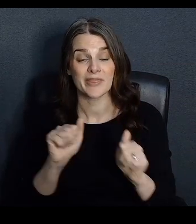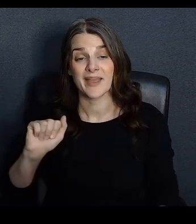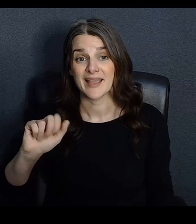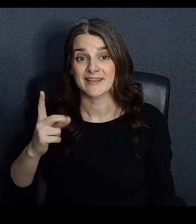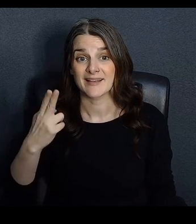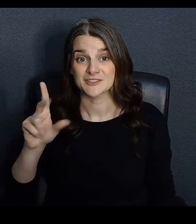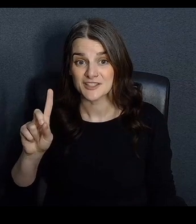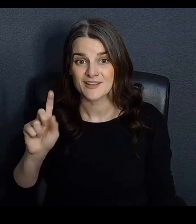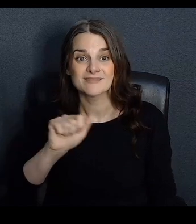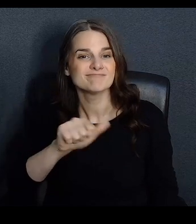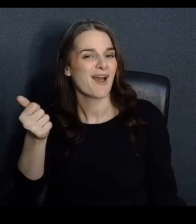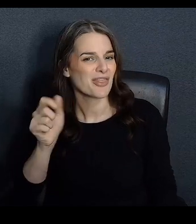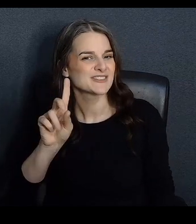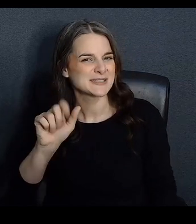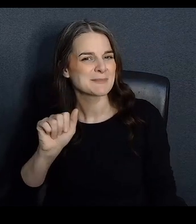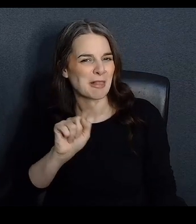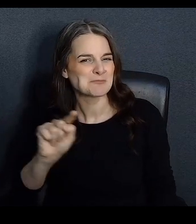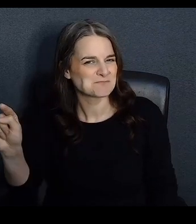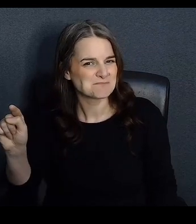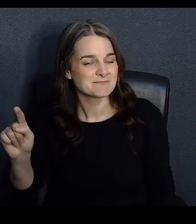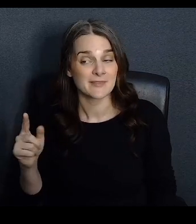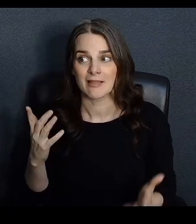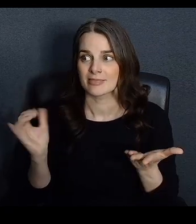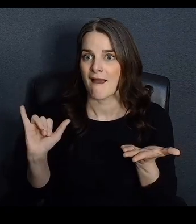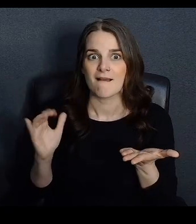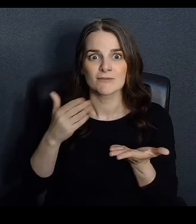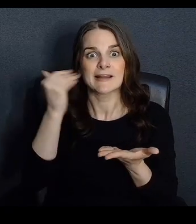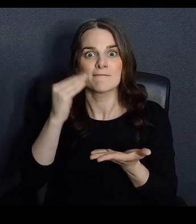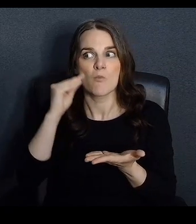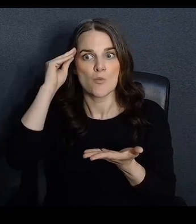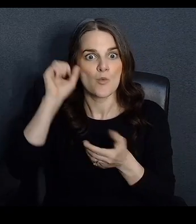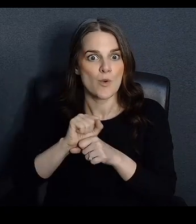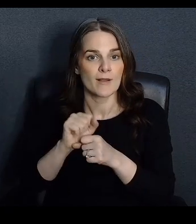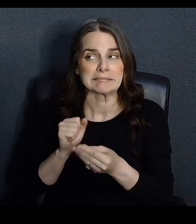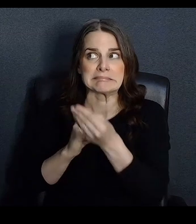And that might show up as forgetting to turn in homework, or forgetting to pay bills.